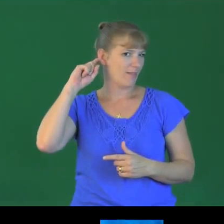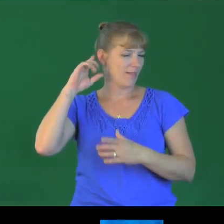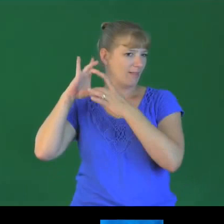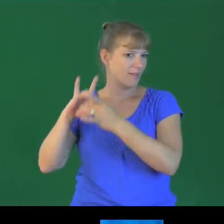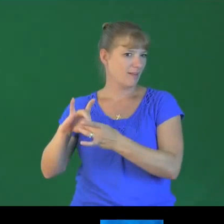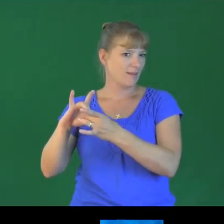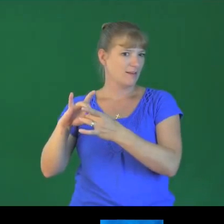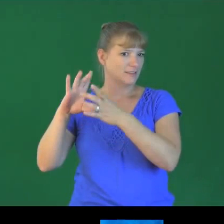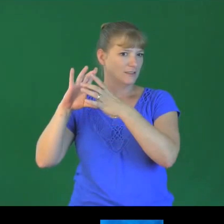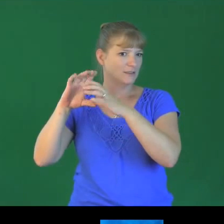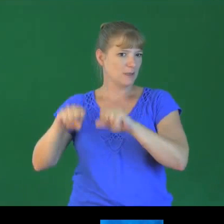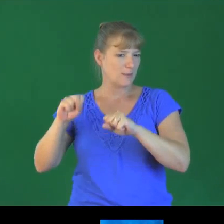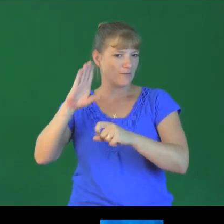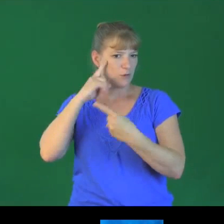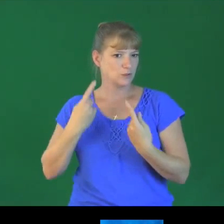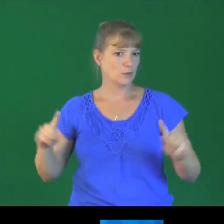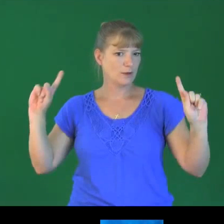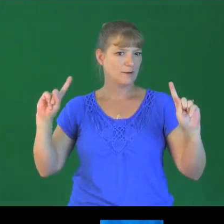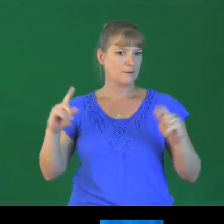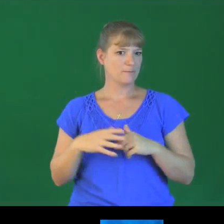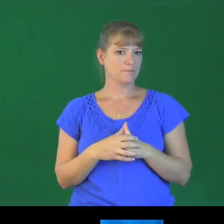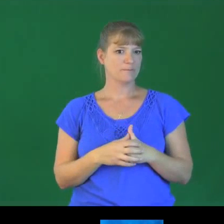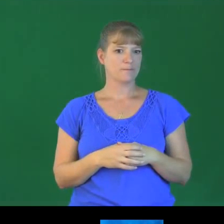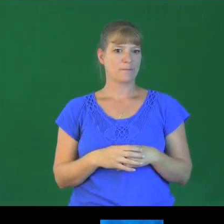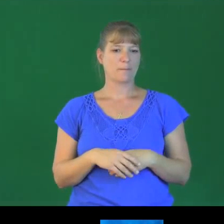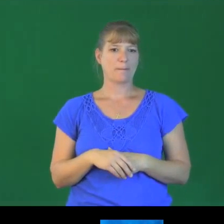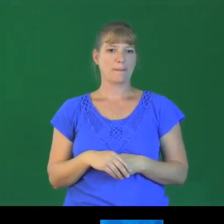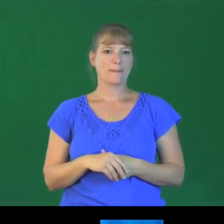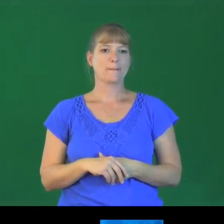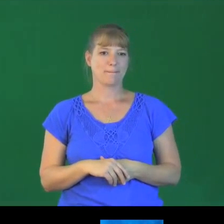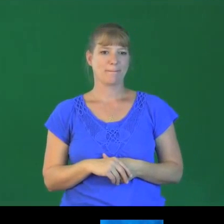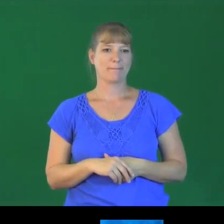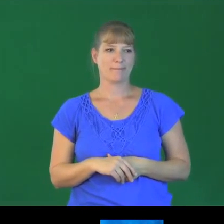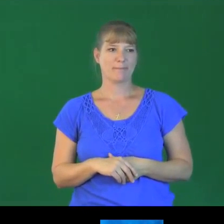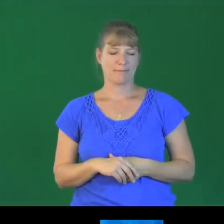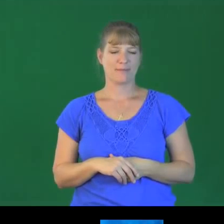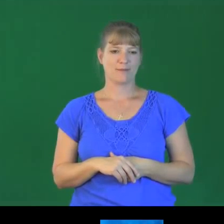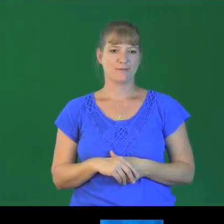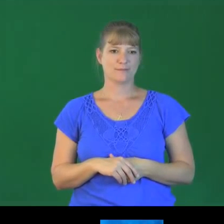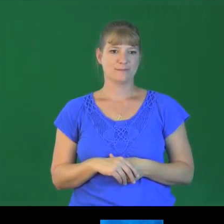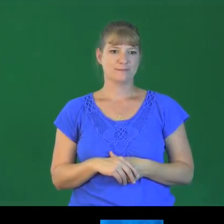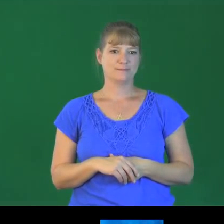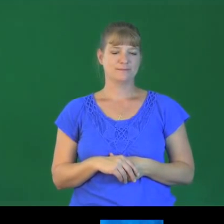in order for this to work.